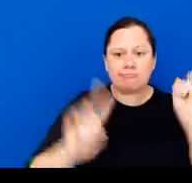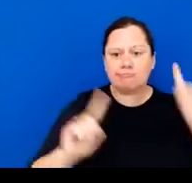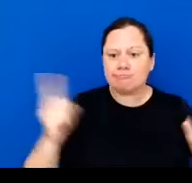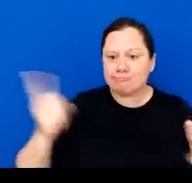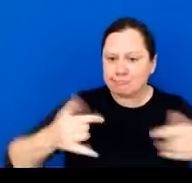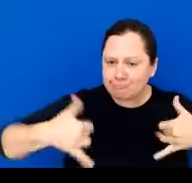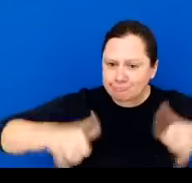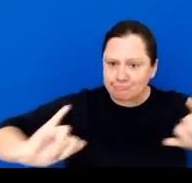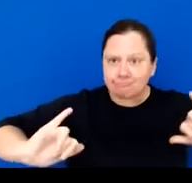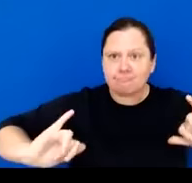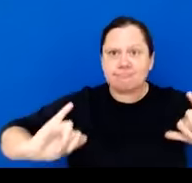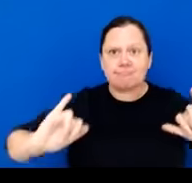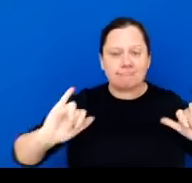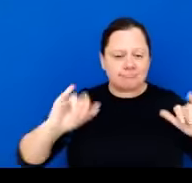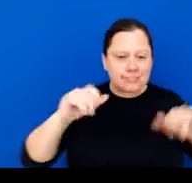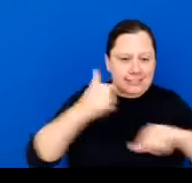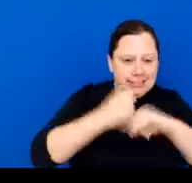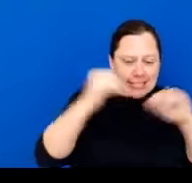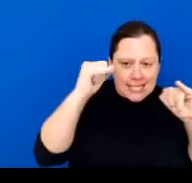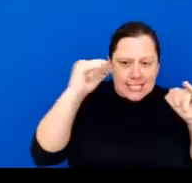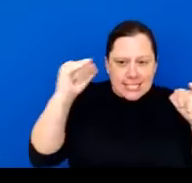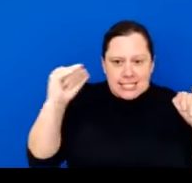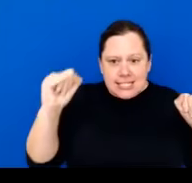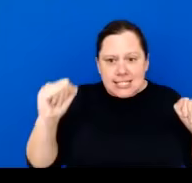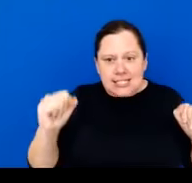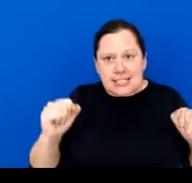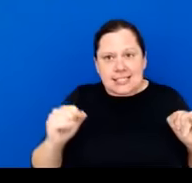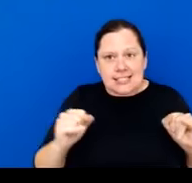that way we can just leave a few people back to monitor those areas